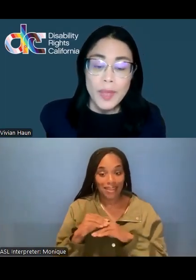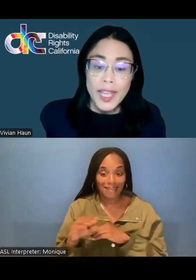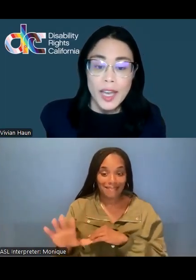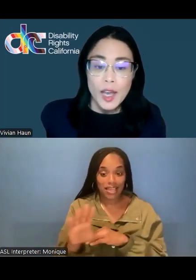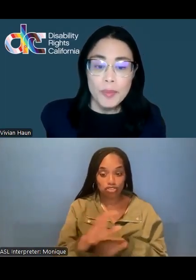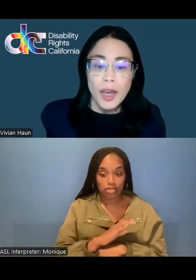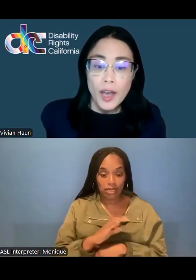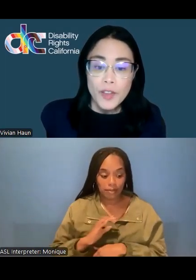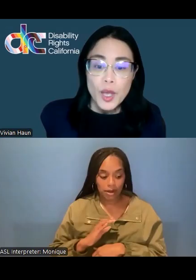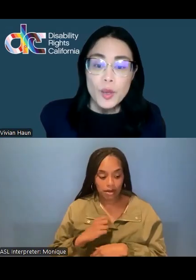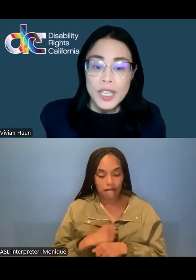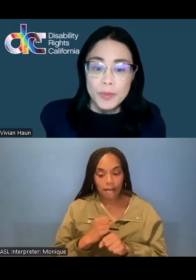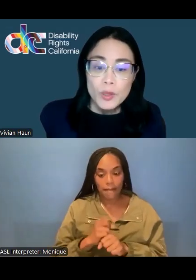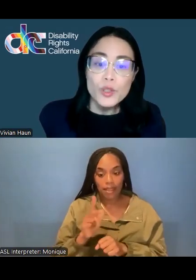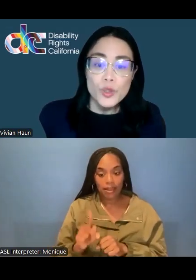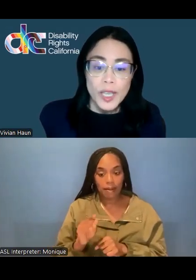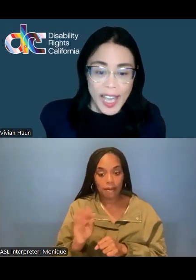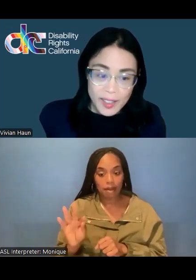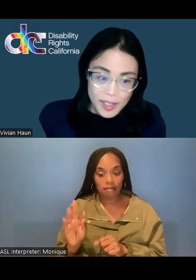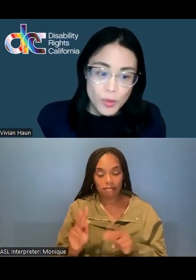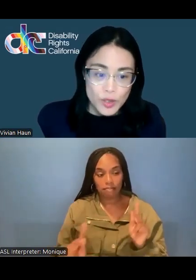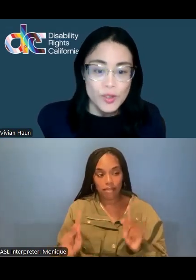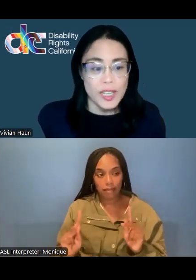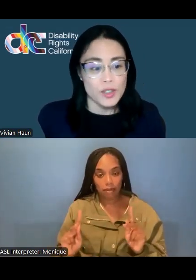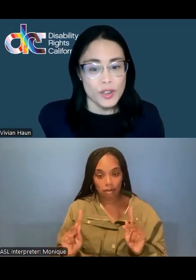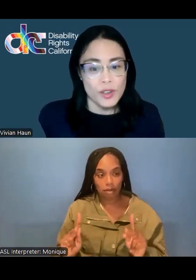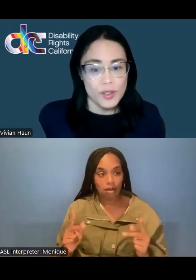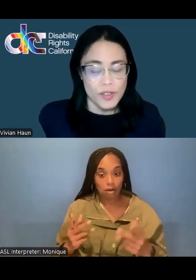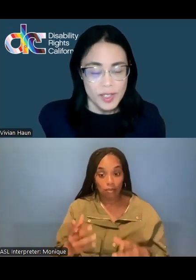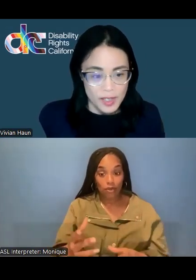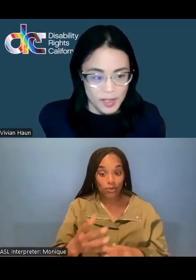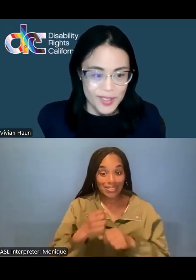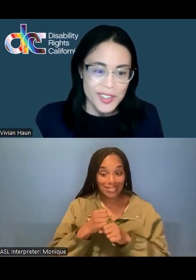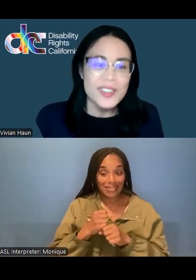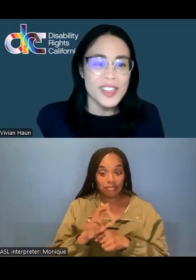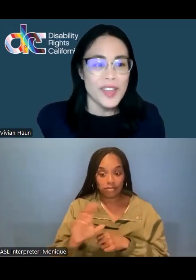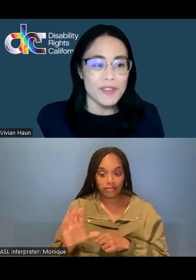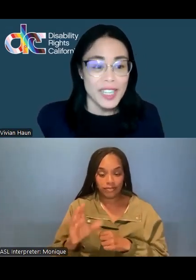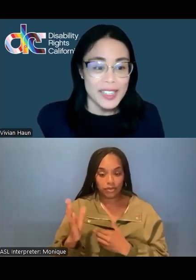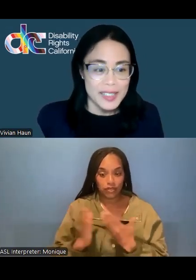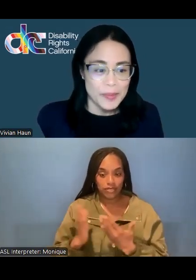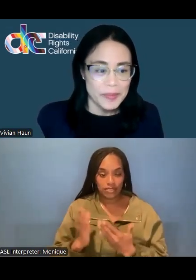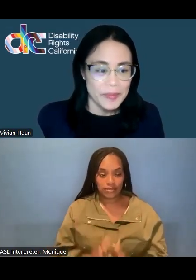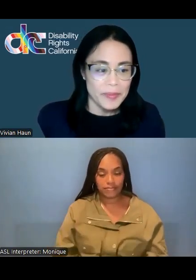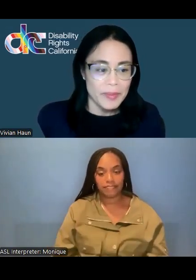made up of people who get regional center services, or self-advocates.